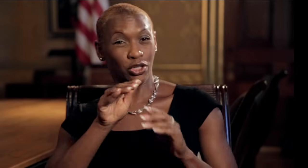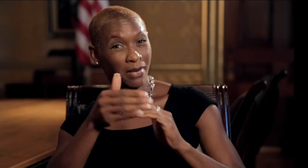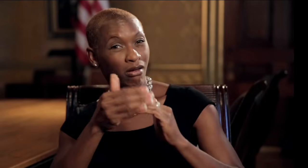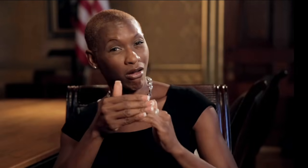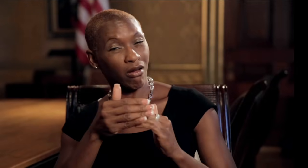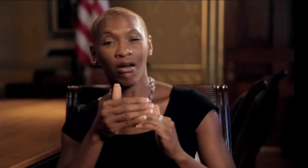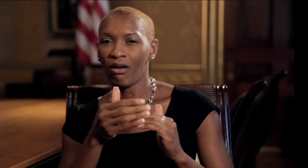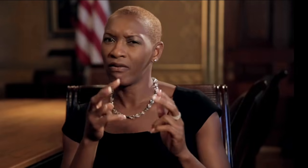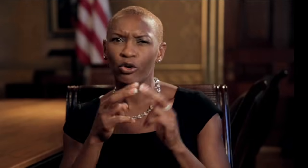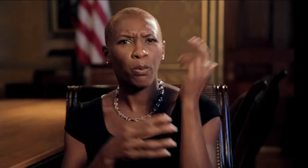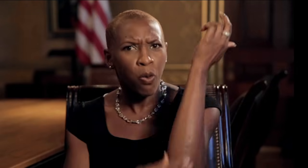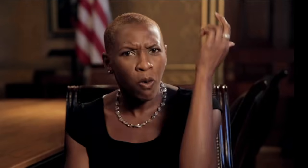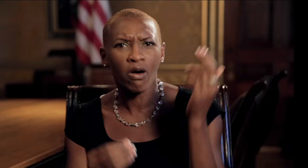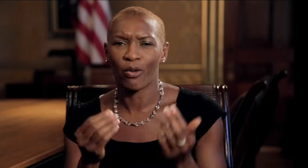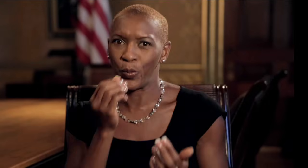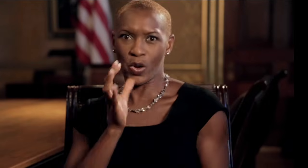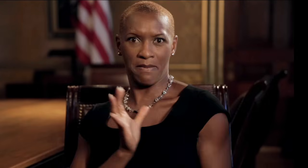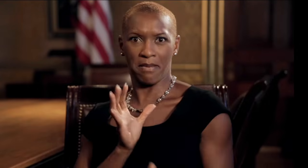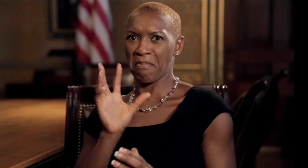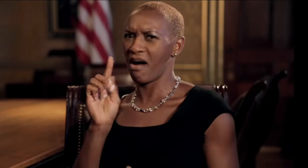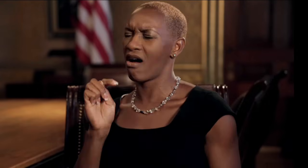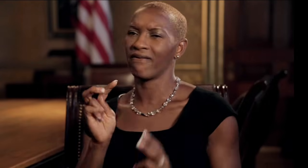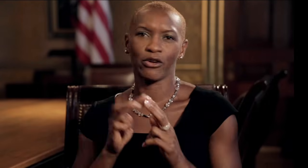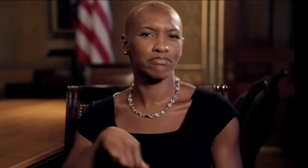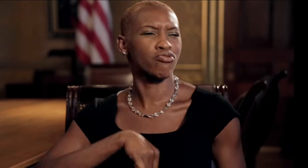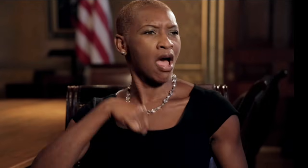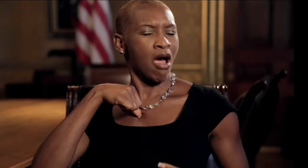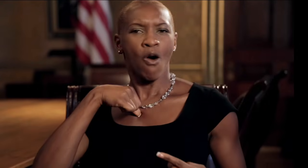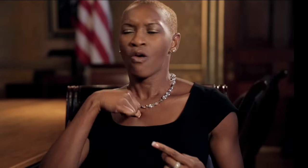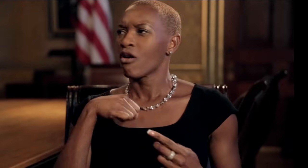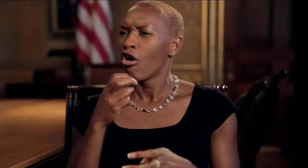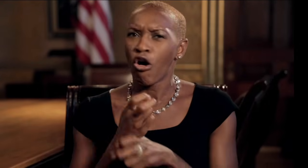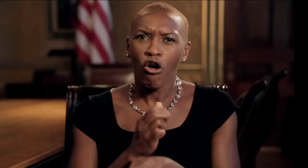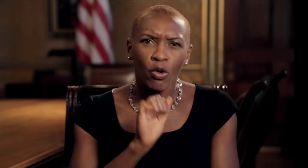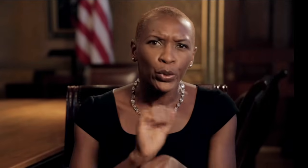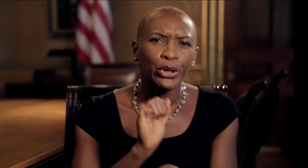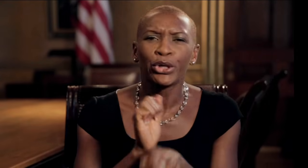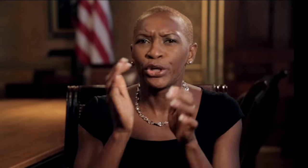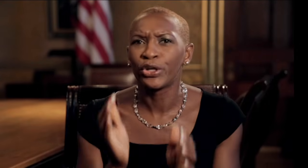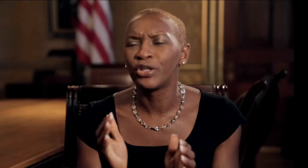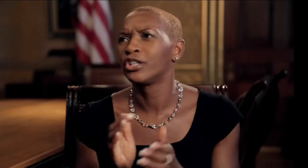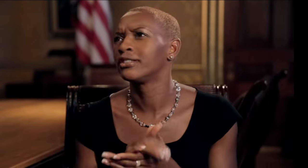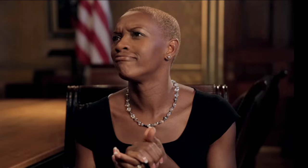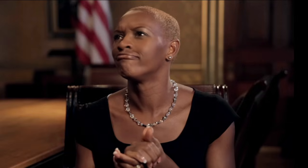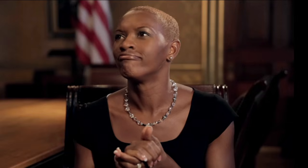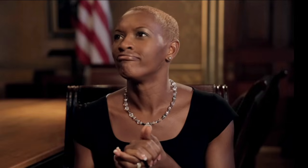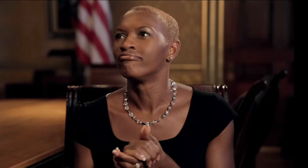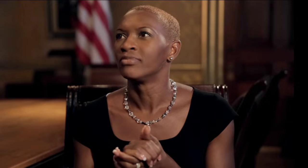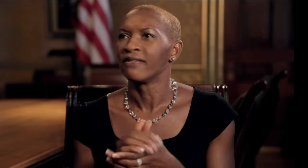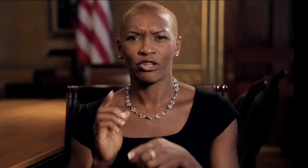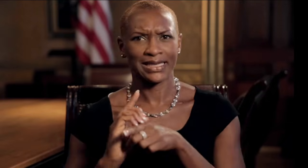In Jamaica, she was a very poor woman but very proud, very hard working,